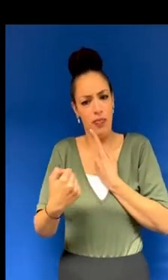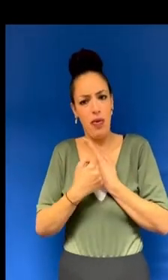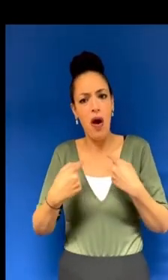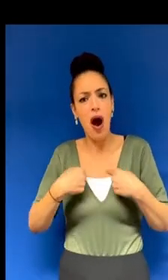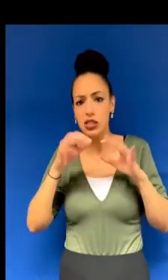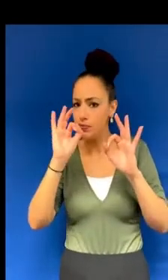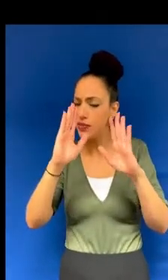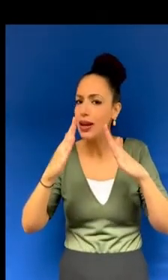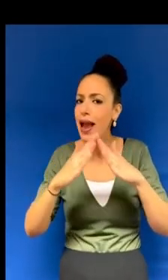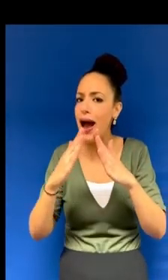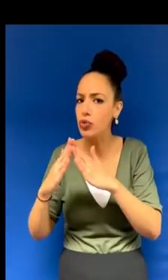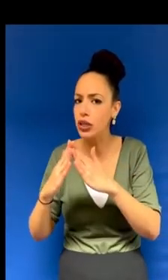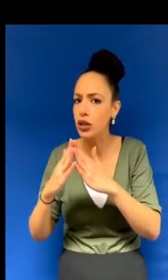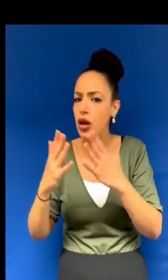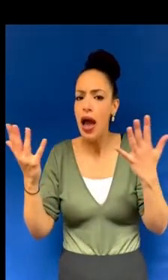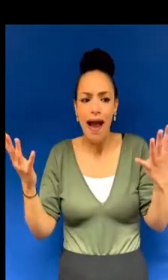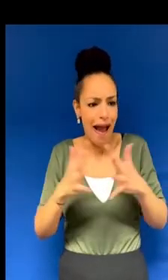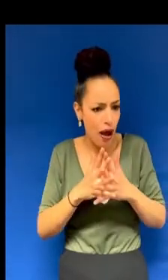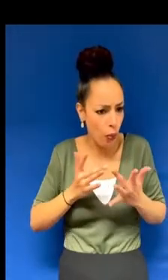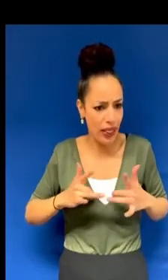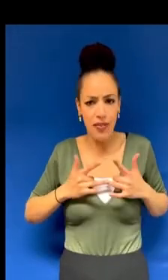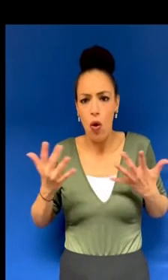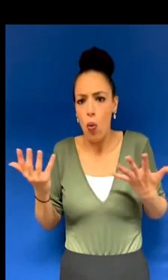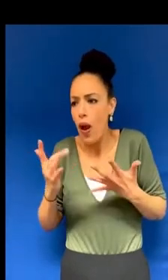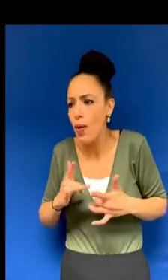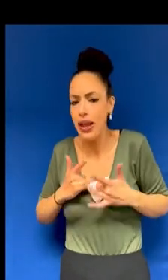So many of the things that intersect, and like band all of our struggles together,